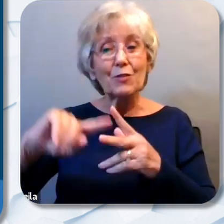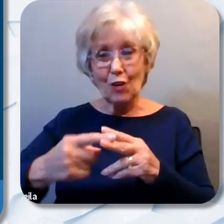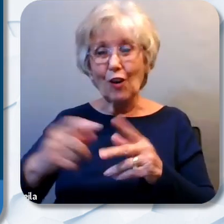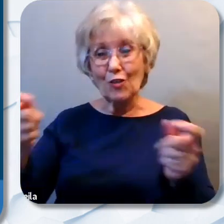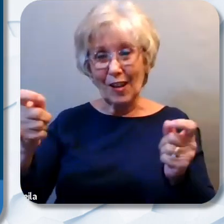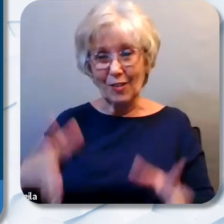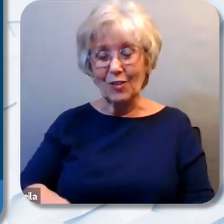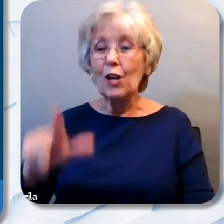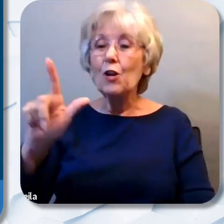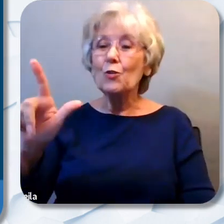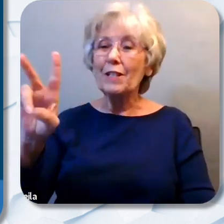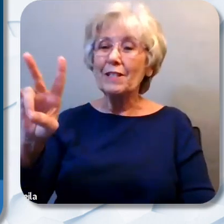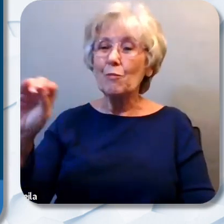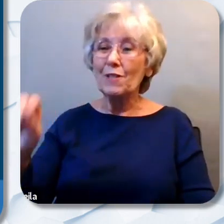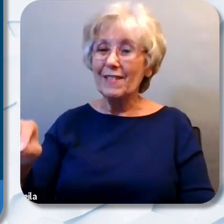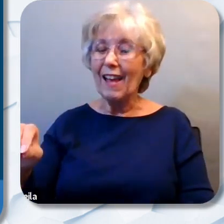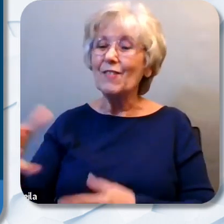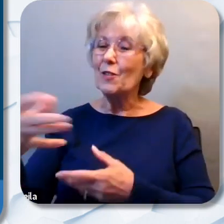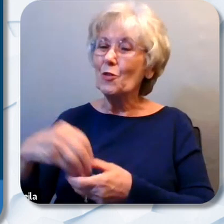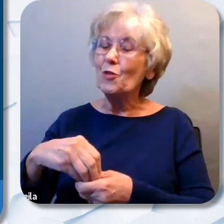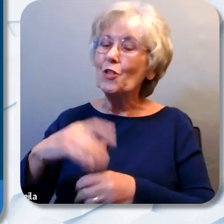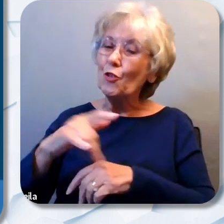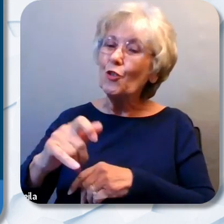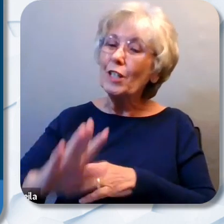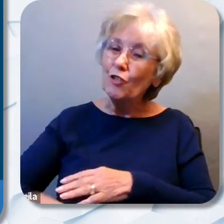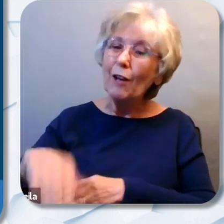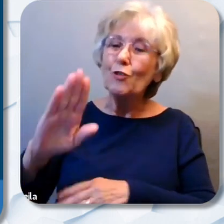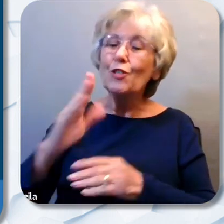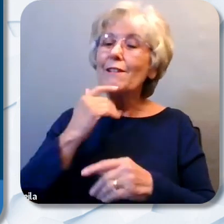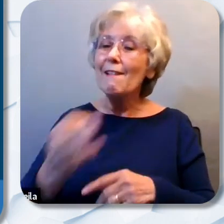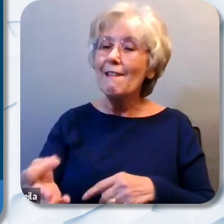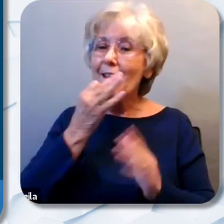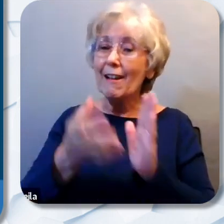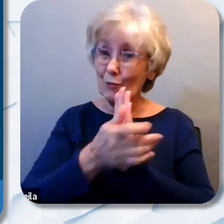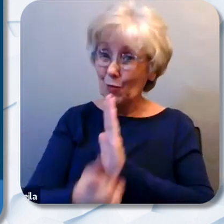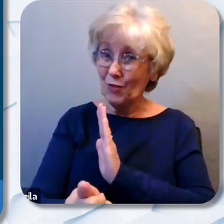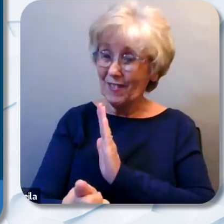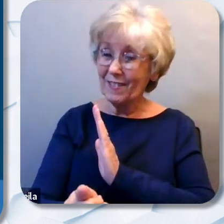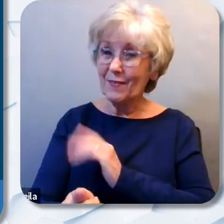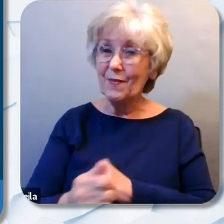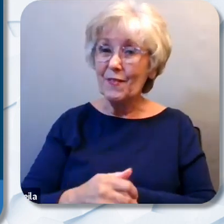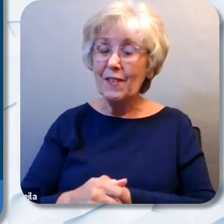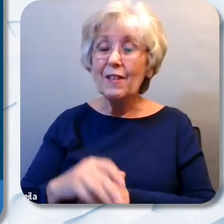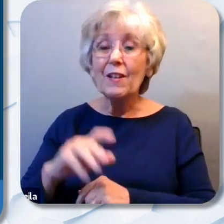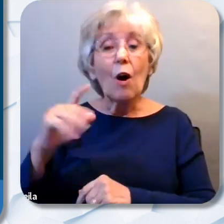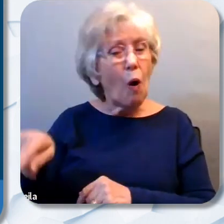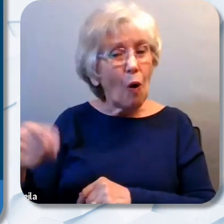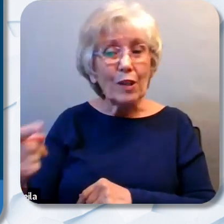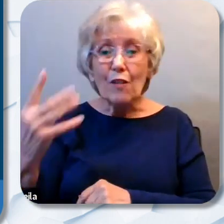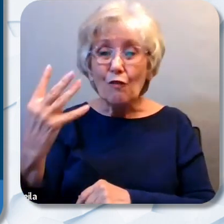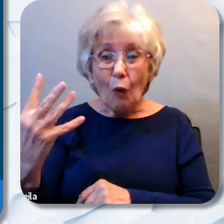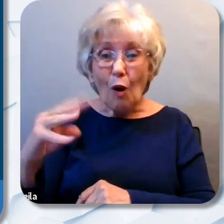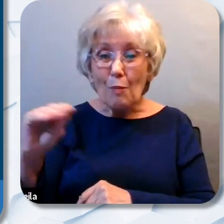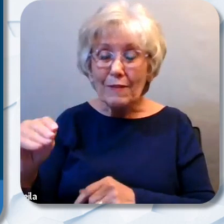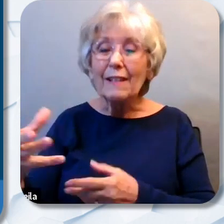27% have engaged early childhood experts. Only 4% have engaged parents to date.